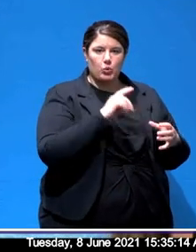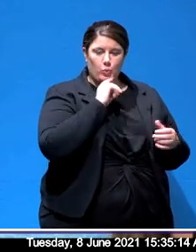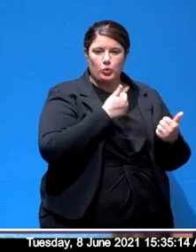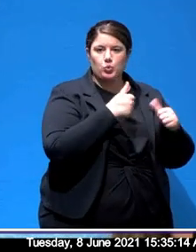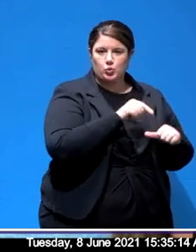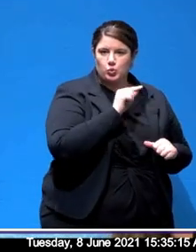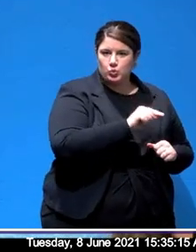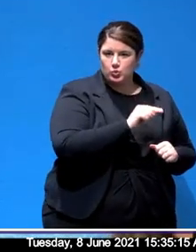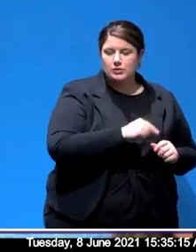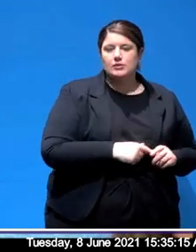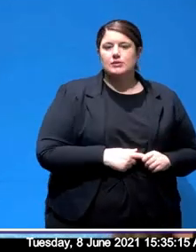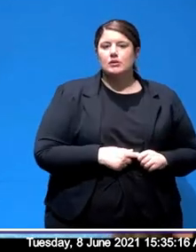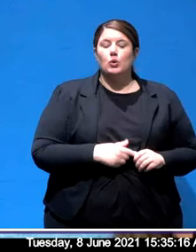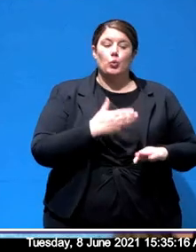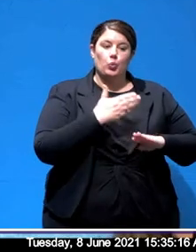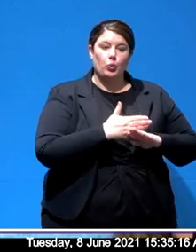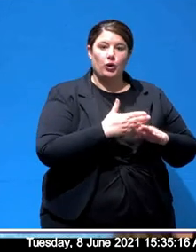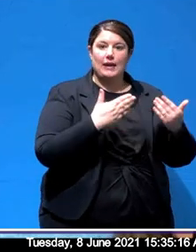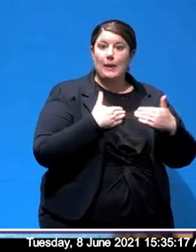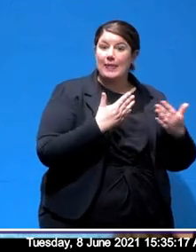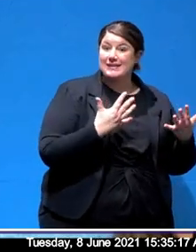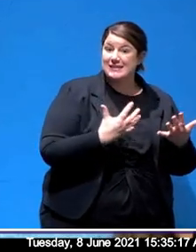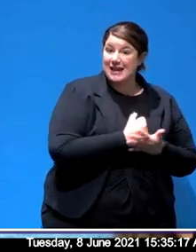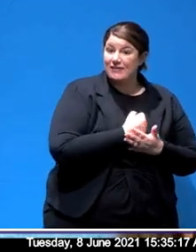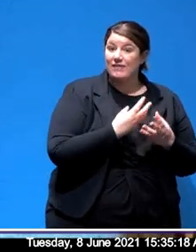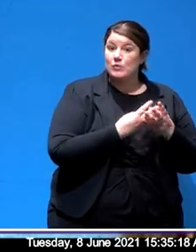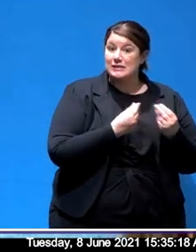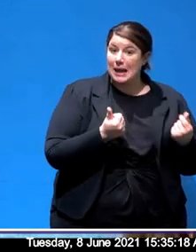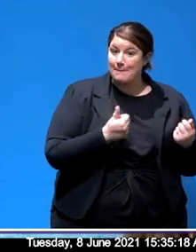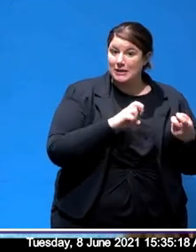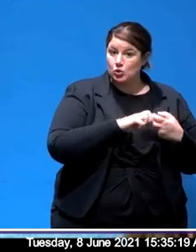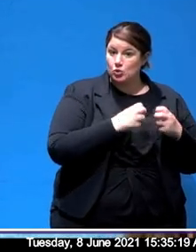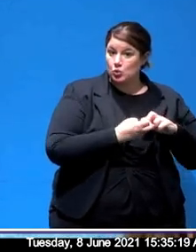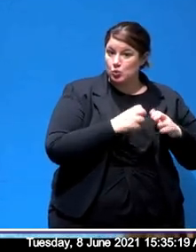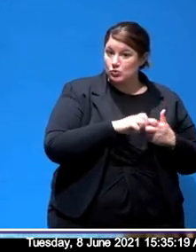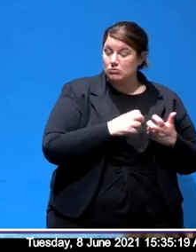Occ health and safety for some issues, but to be honest, as I think Wayne might